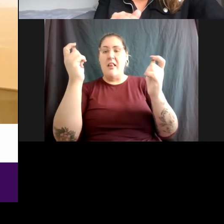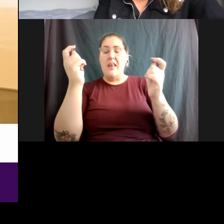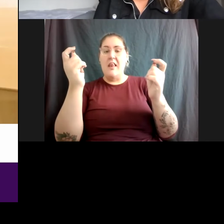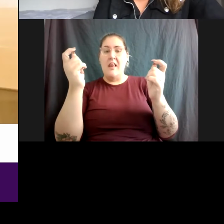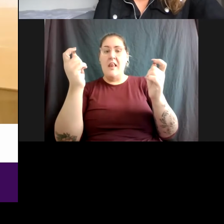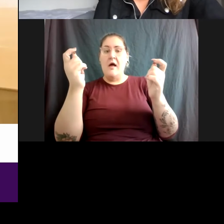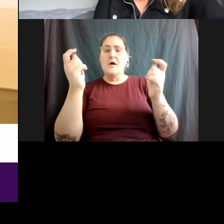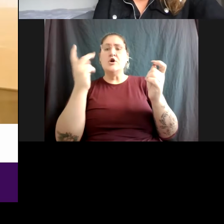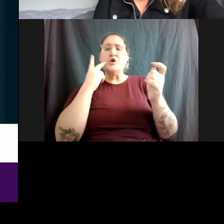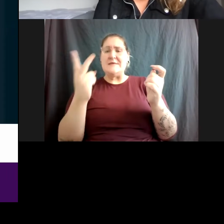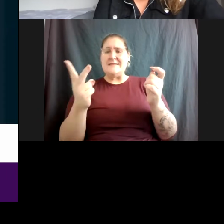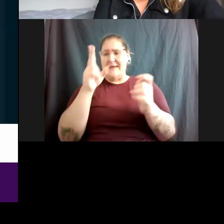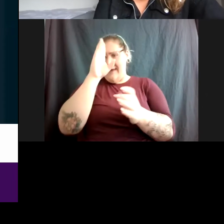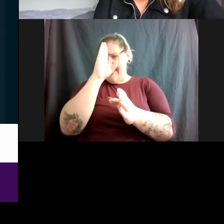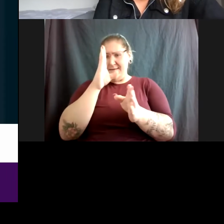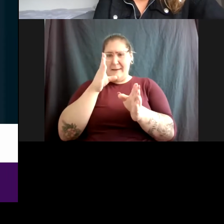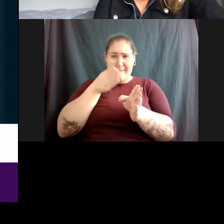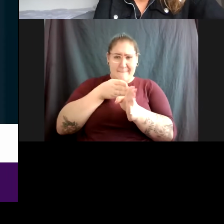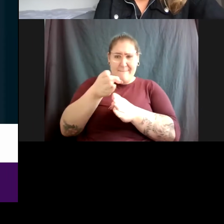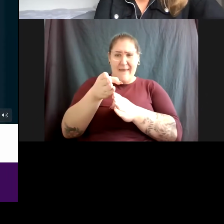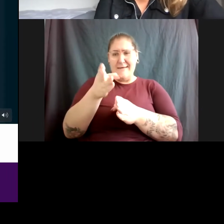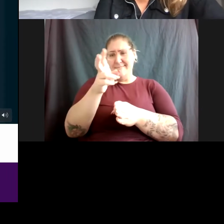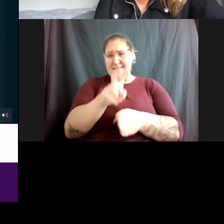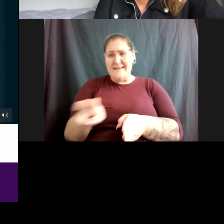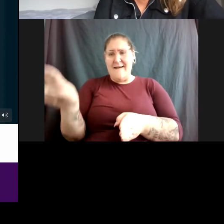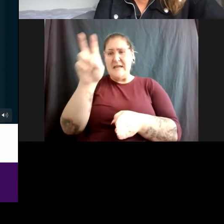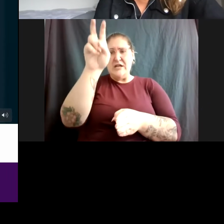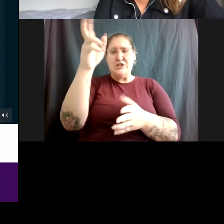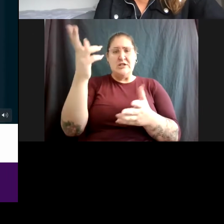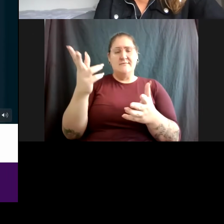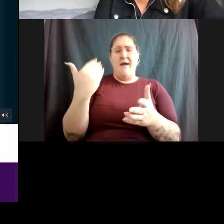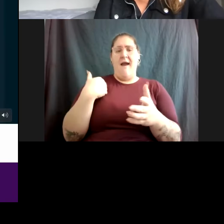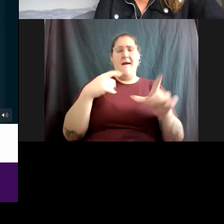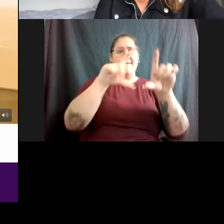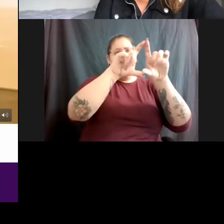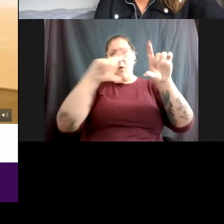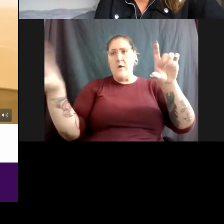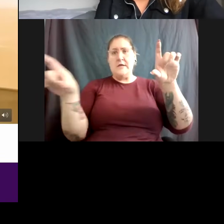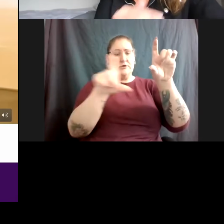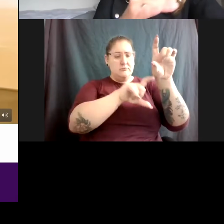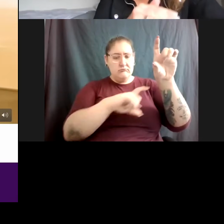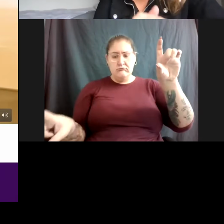row, and it has festival information and he is trying to access that the links that appear